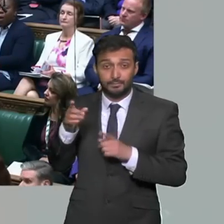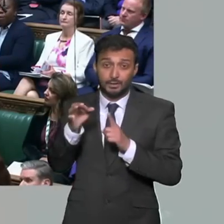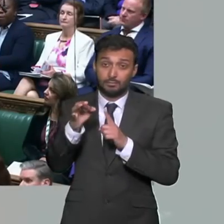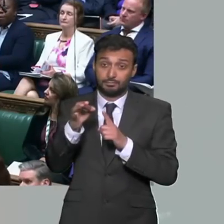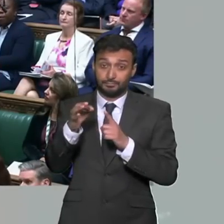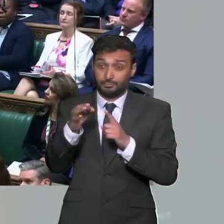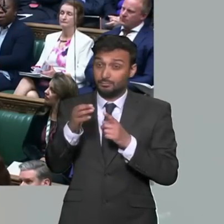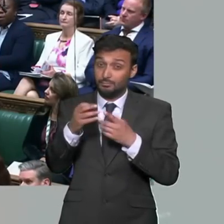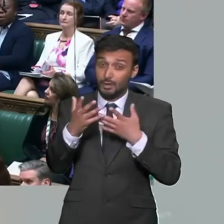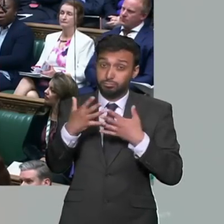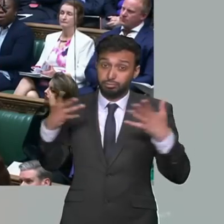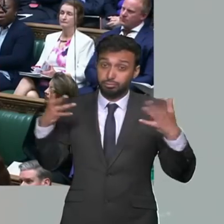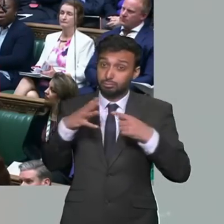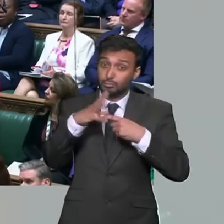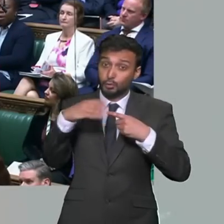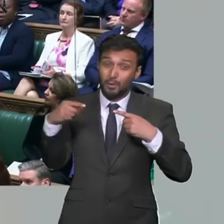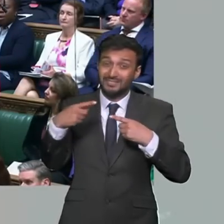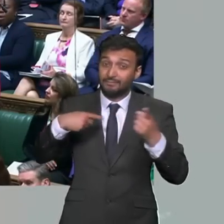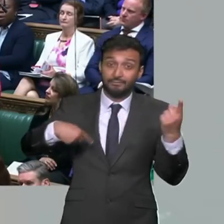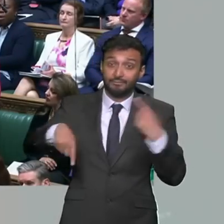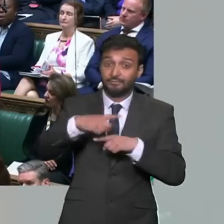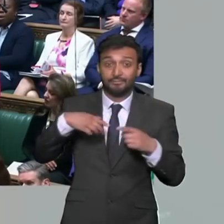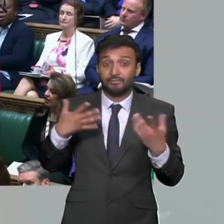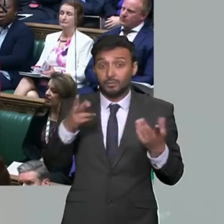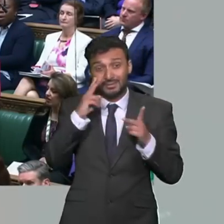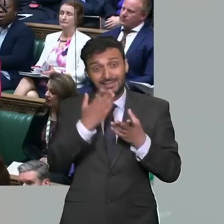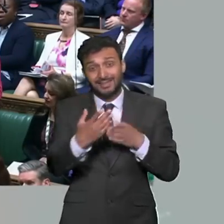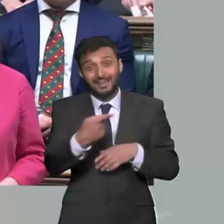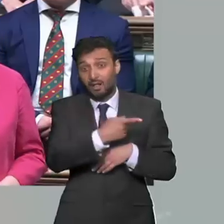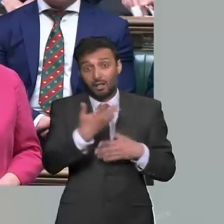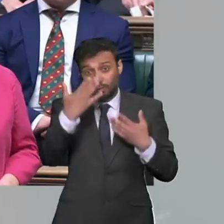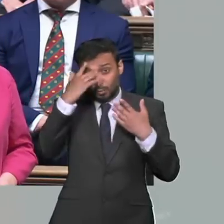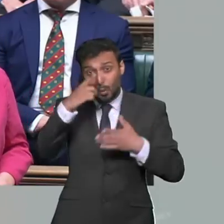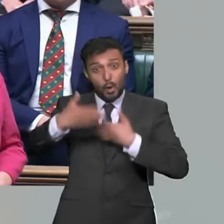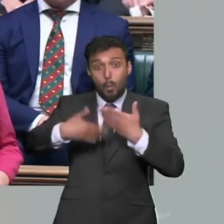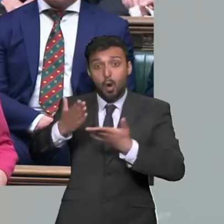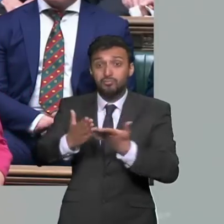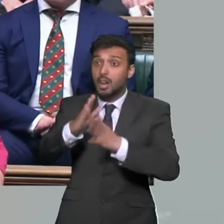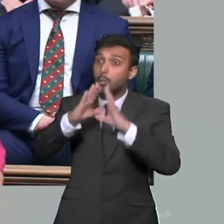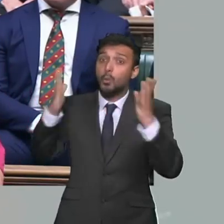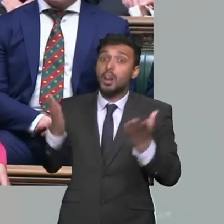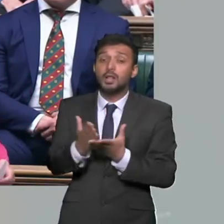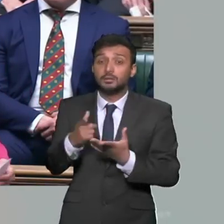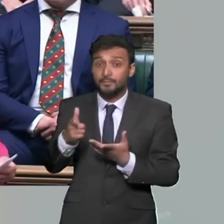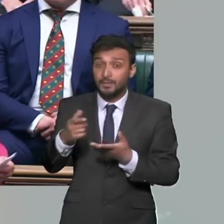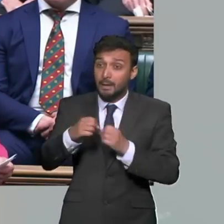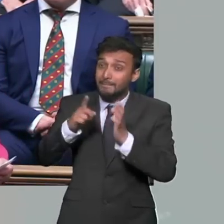out of touch they are. Bills are rising and people are struggling. A quarter of people in work in Putney earn less than the London living wage.